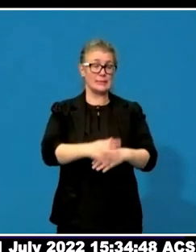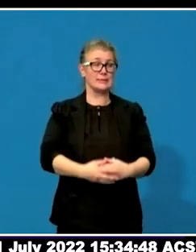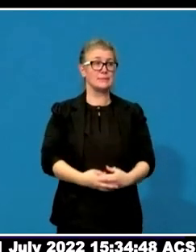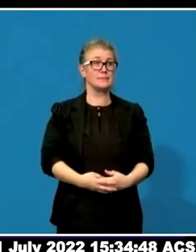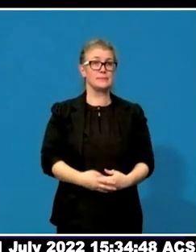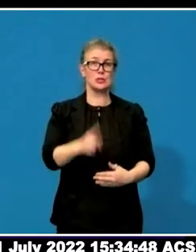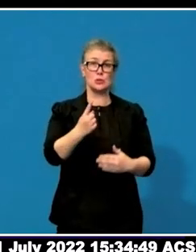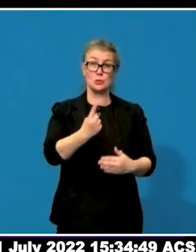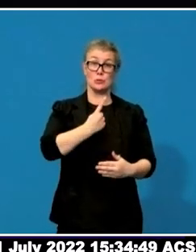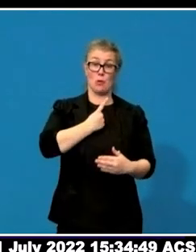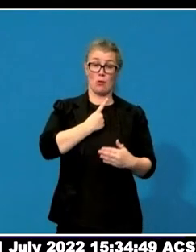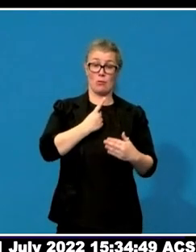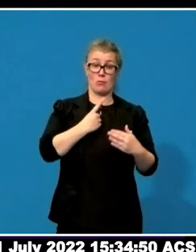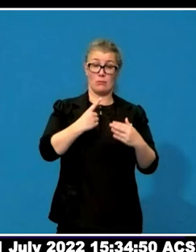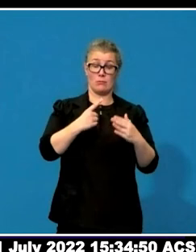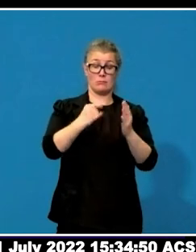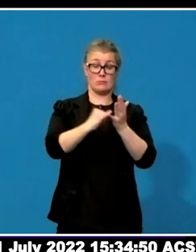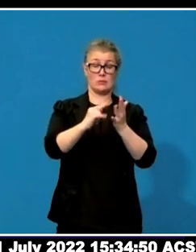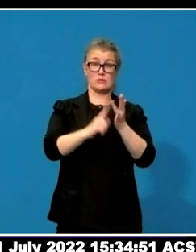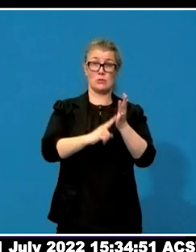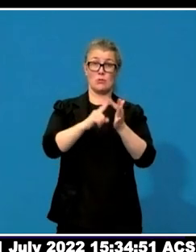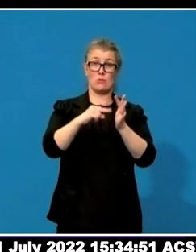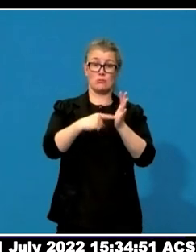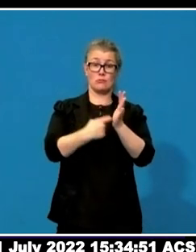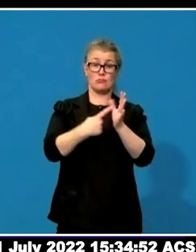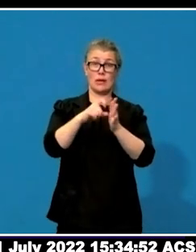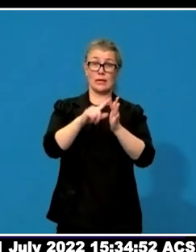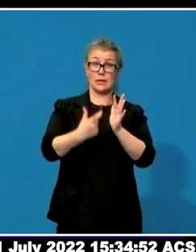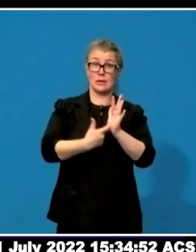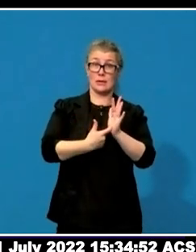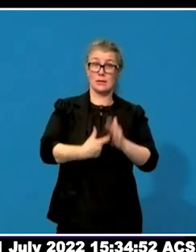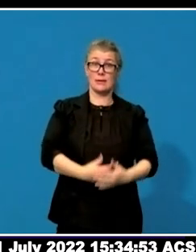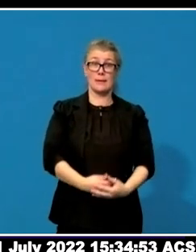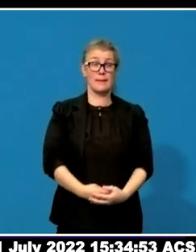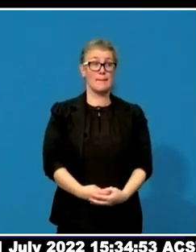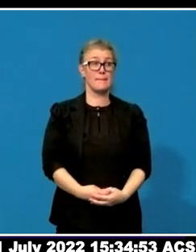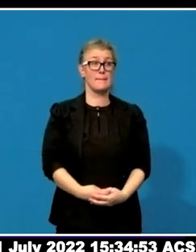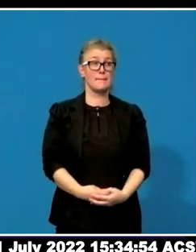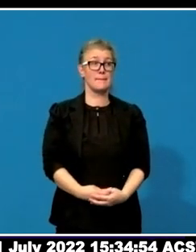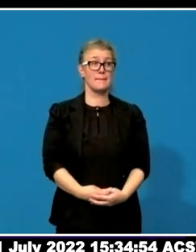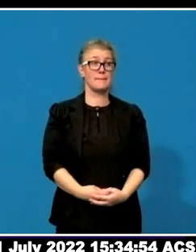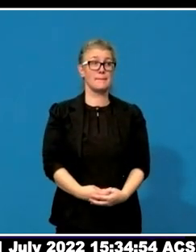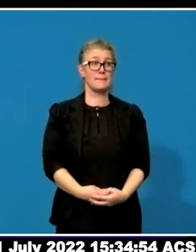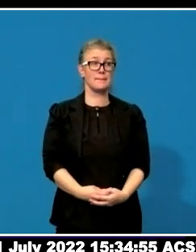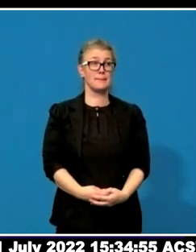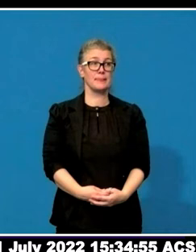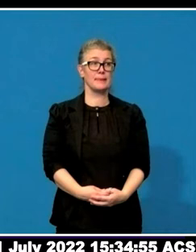I'm a company currently.